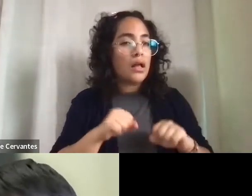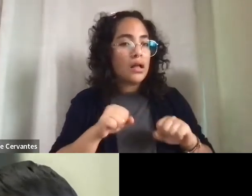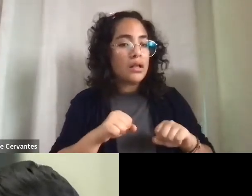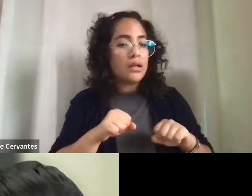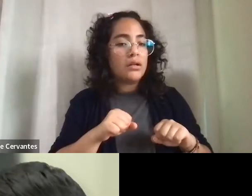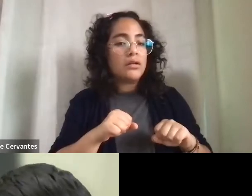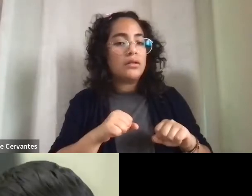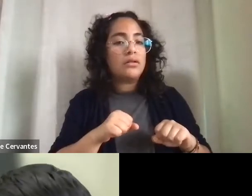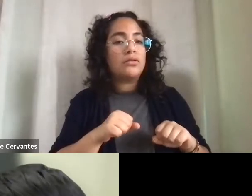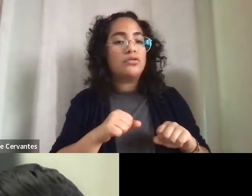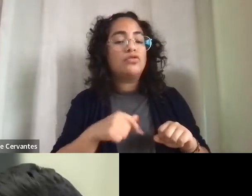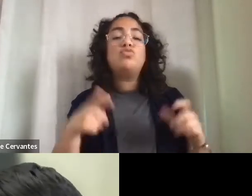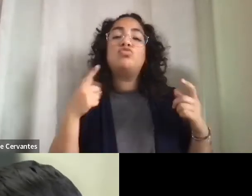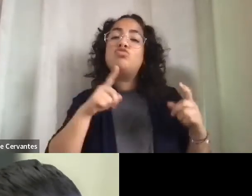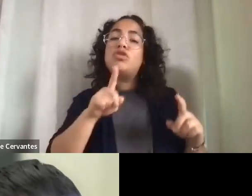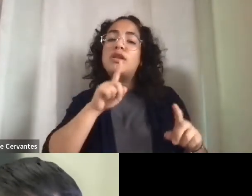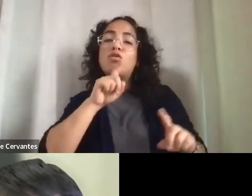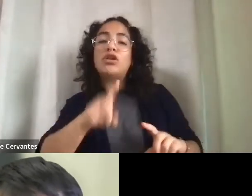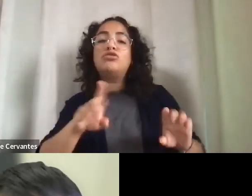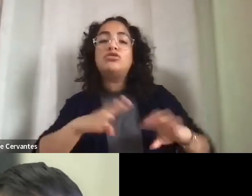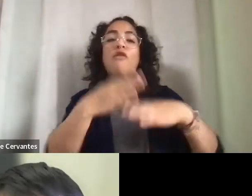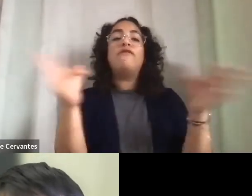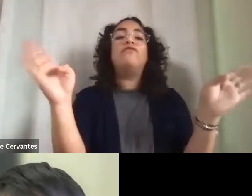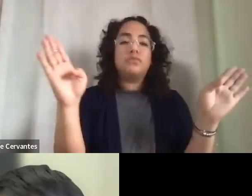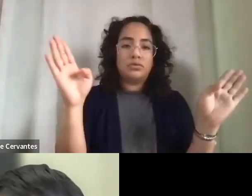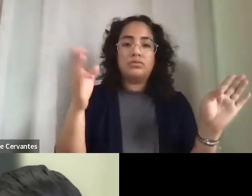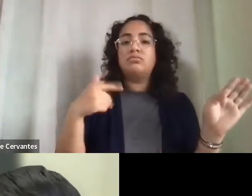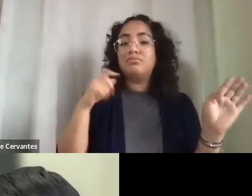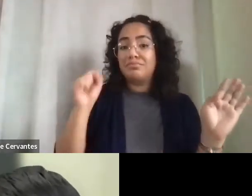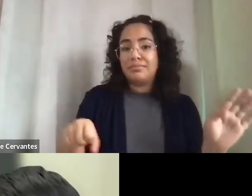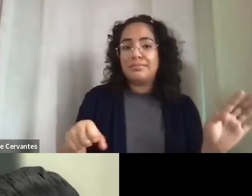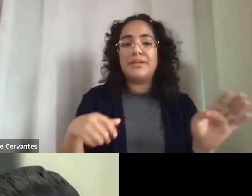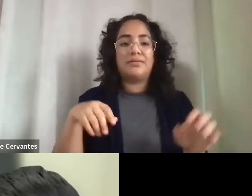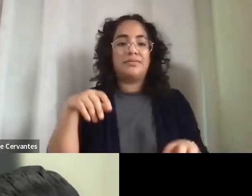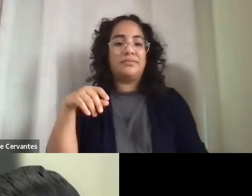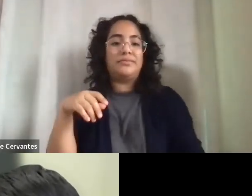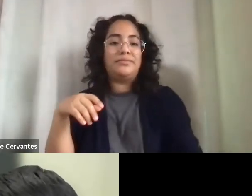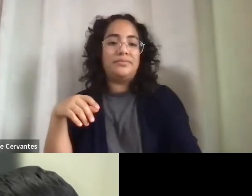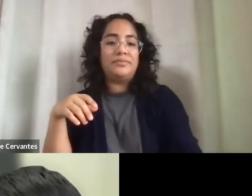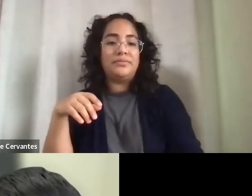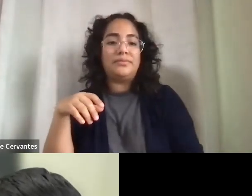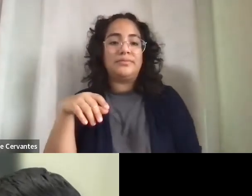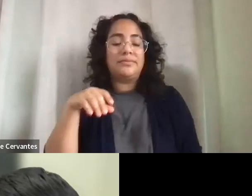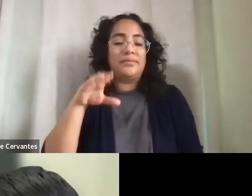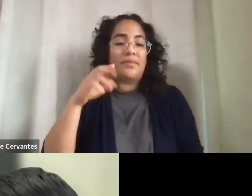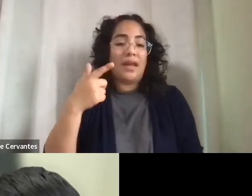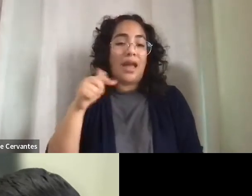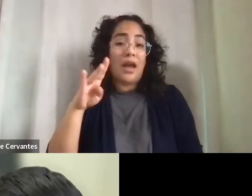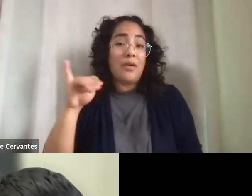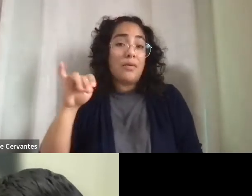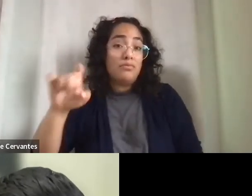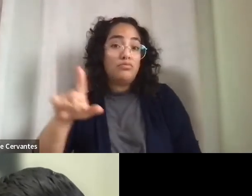know people do, including you know our co-founder Gabriel is living with with HIV as well as ME/CFS